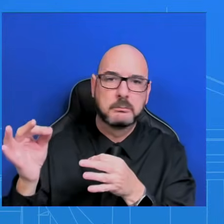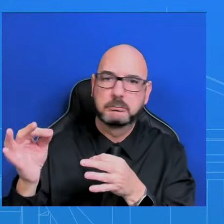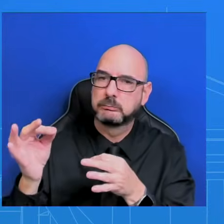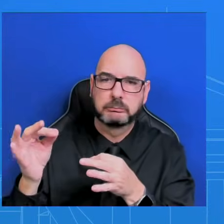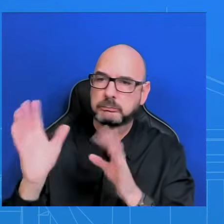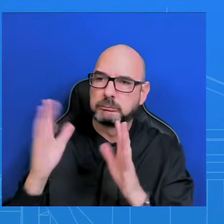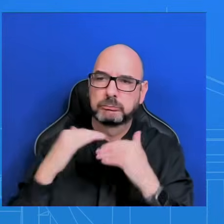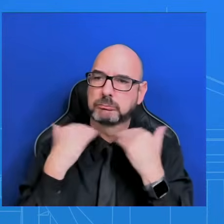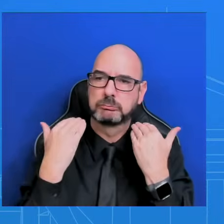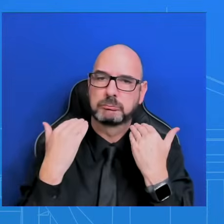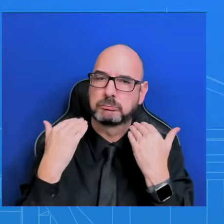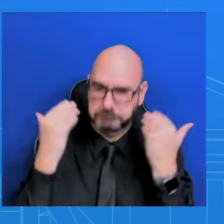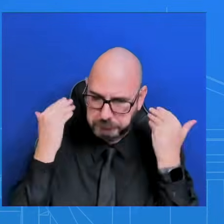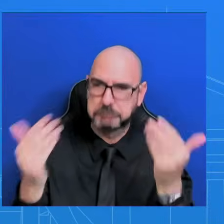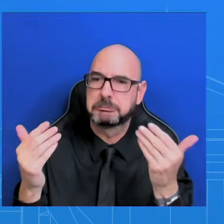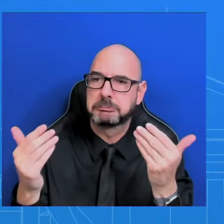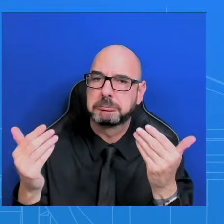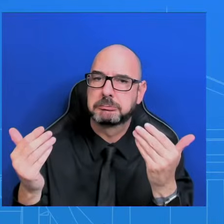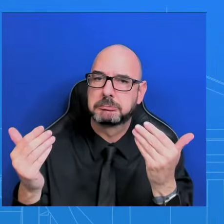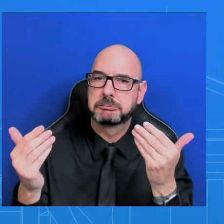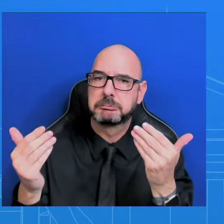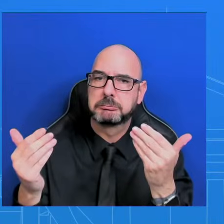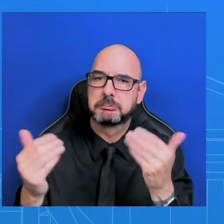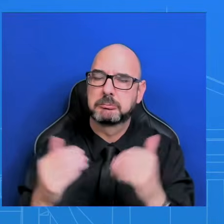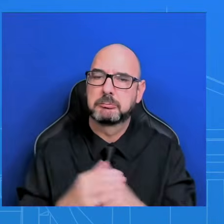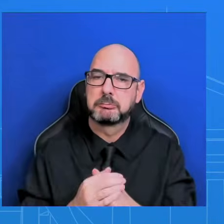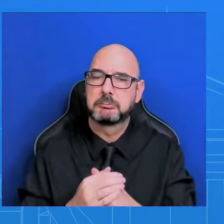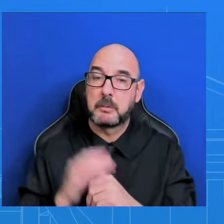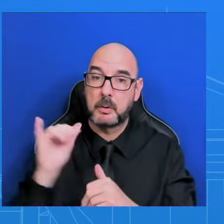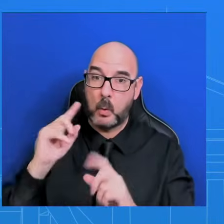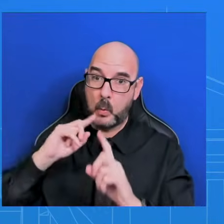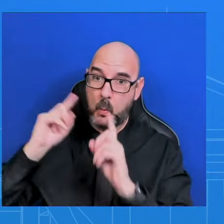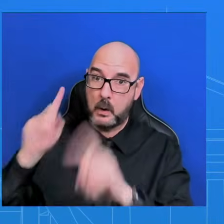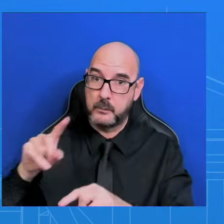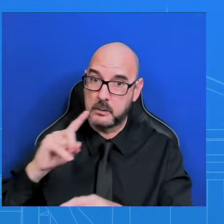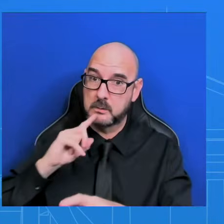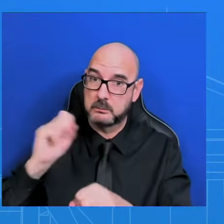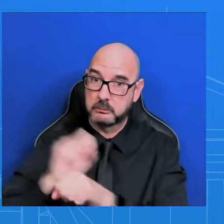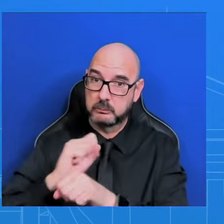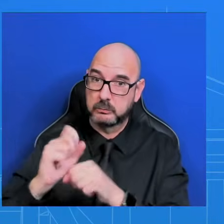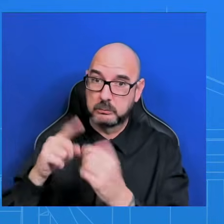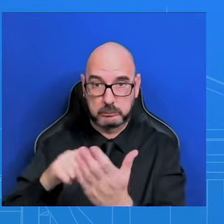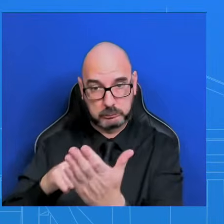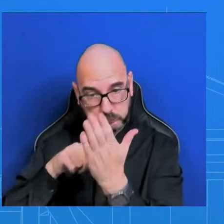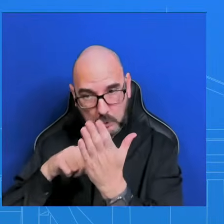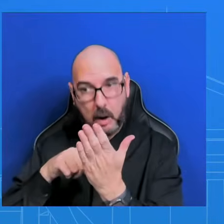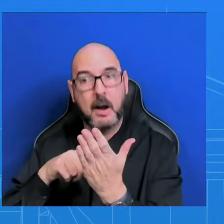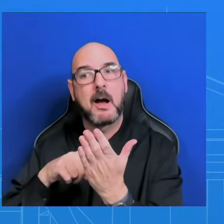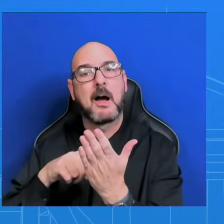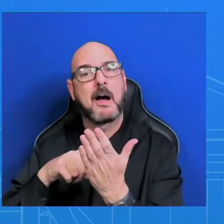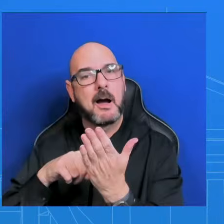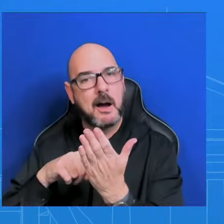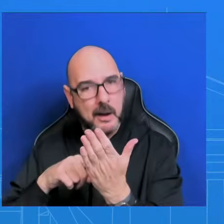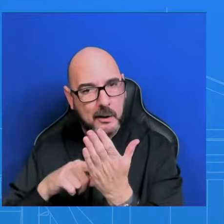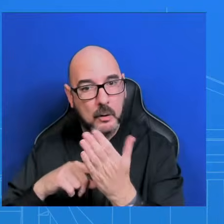was, I'm sure, very difficult -- forget about us in the room -- very difficult for the Uvalde community, and the President understands that.